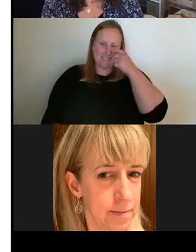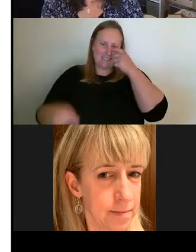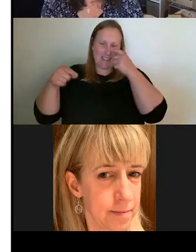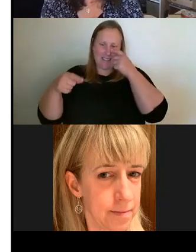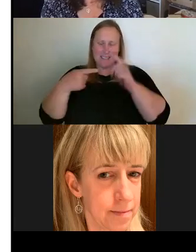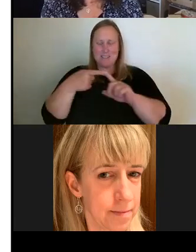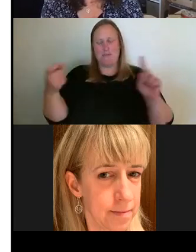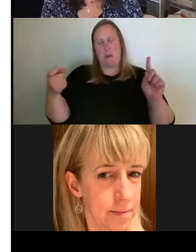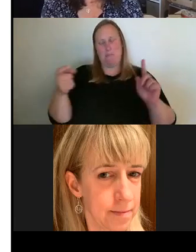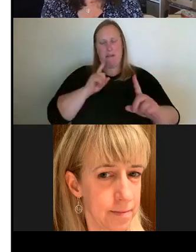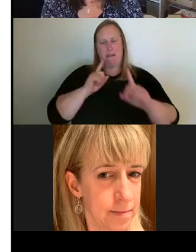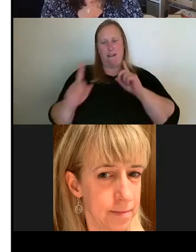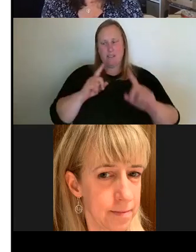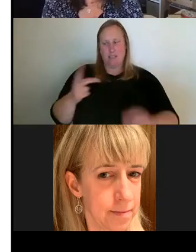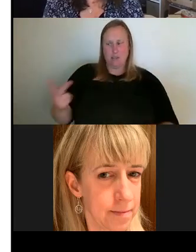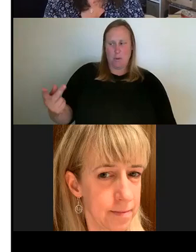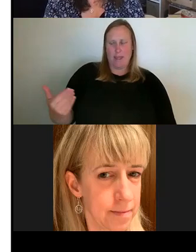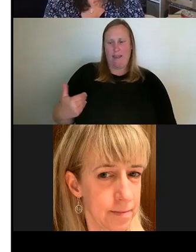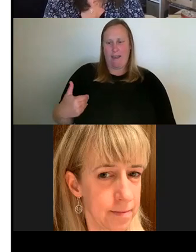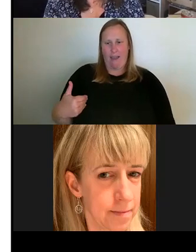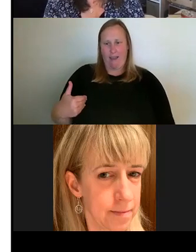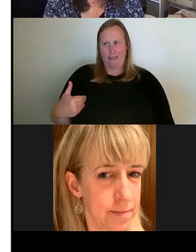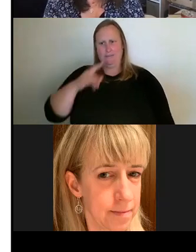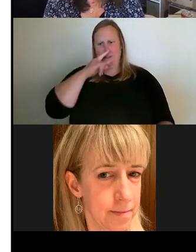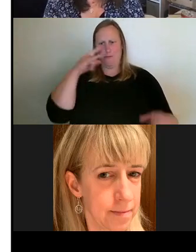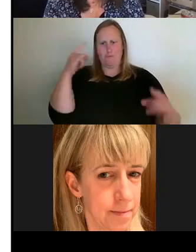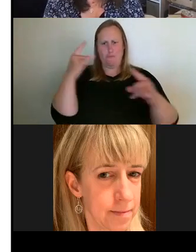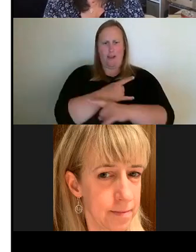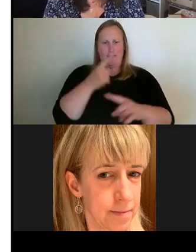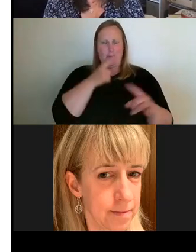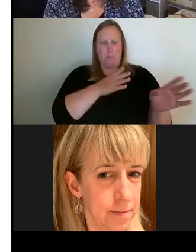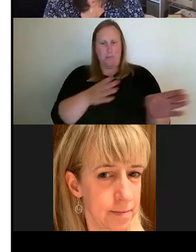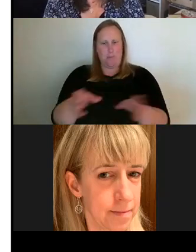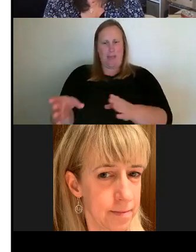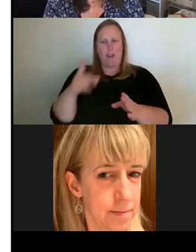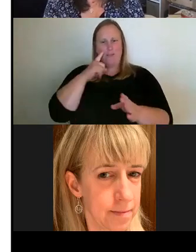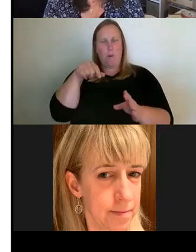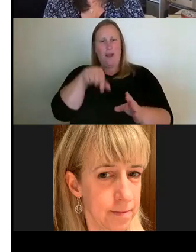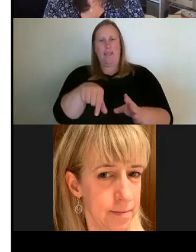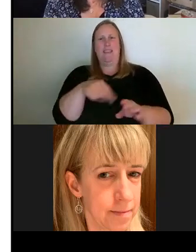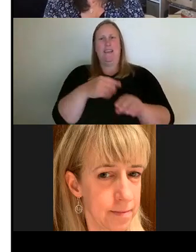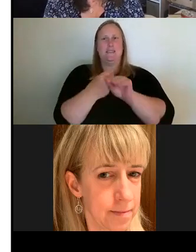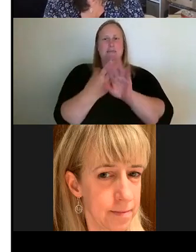and I prepared ironically for a session that Laura saw at another conference.